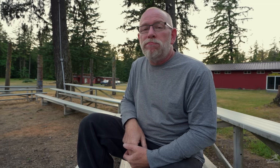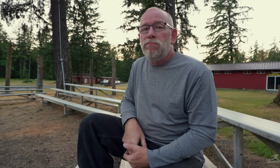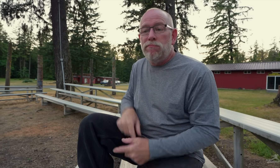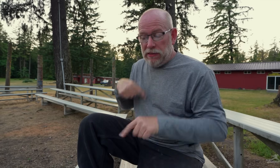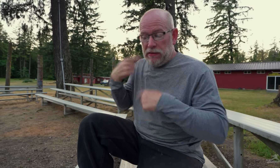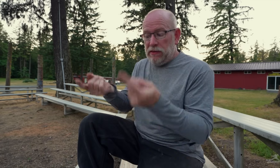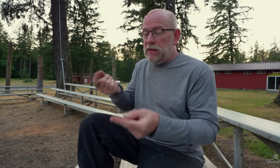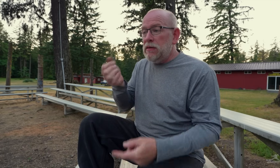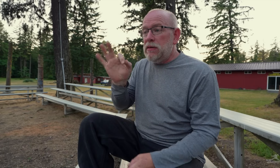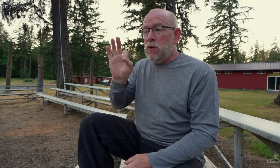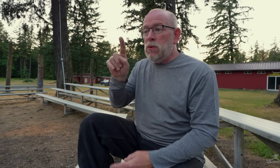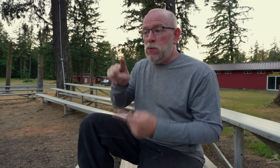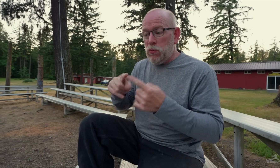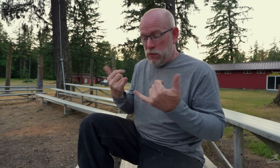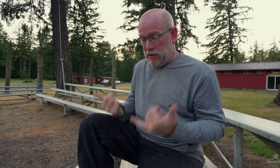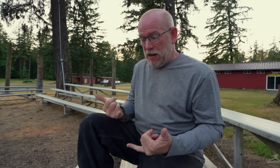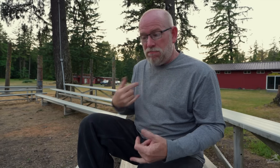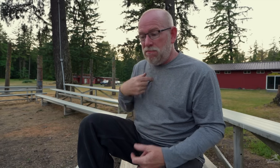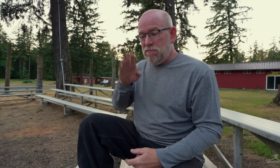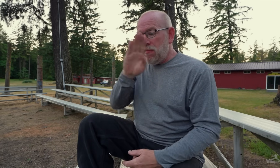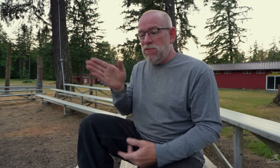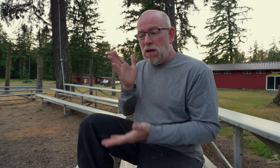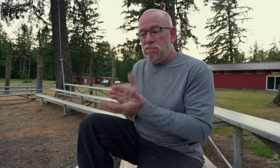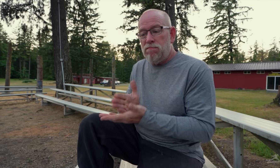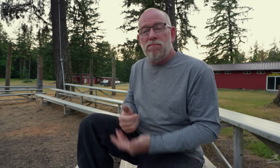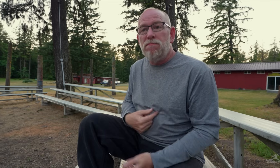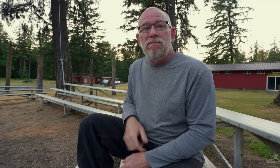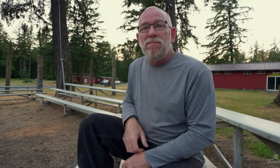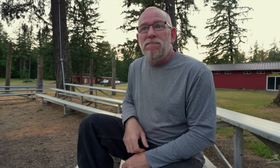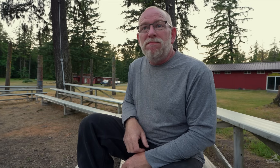Since 1991 until now, I’ve never stopped working here.